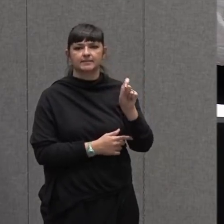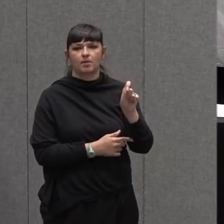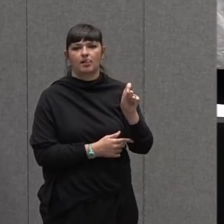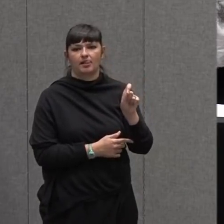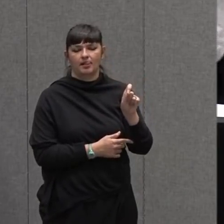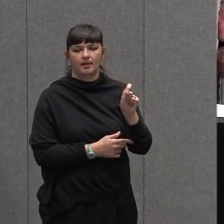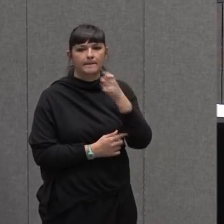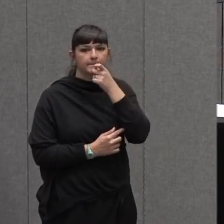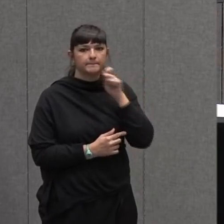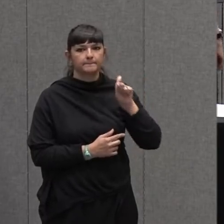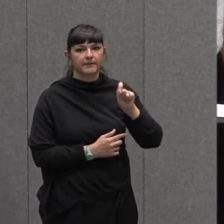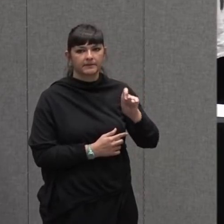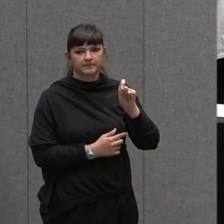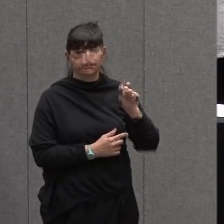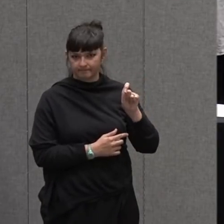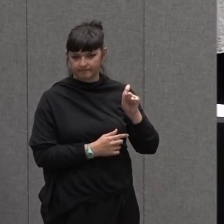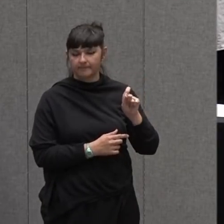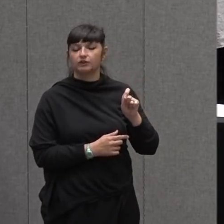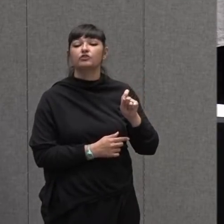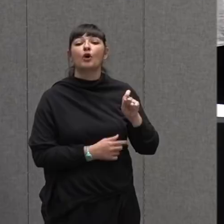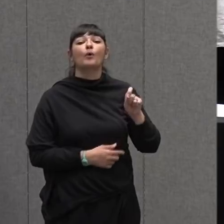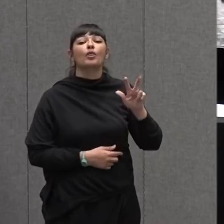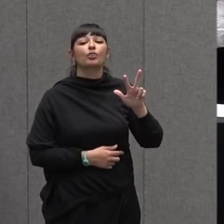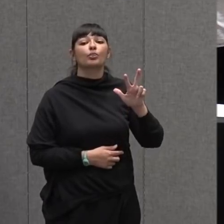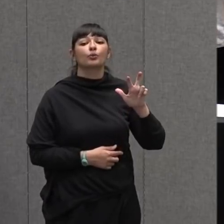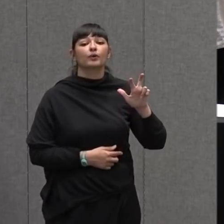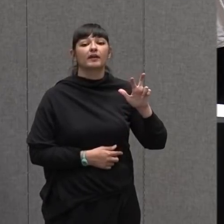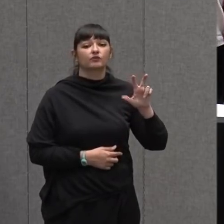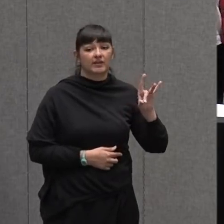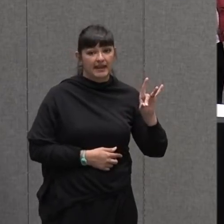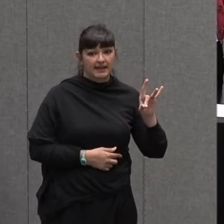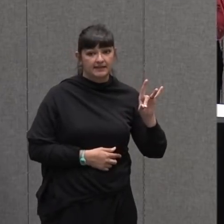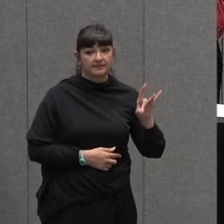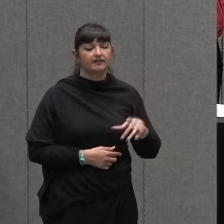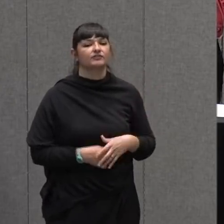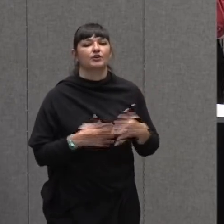All right, so now we're gonna do by fives starting at 190.